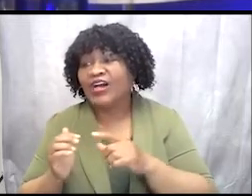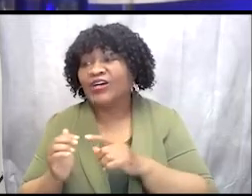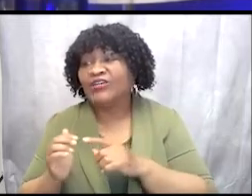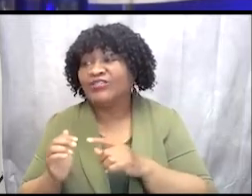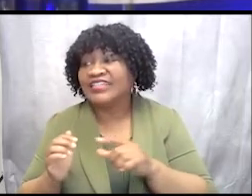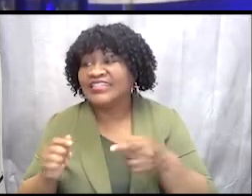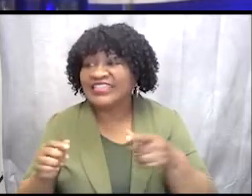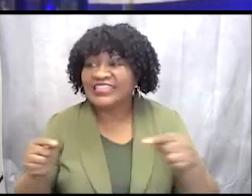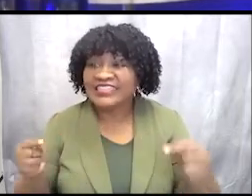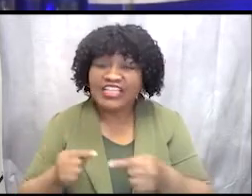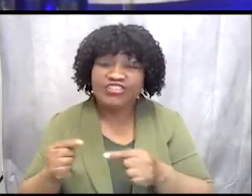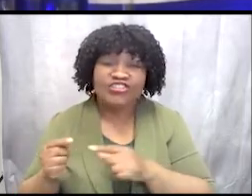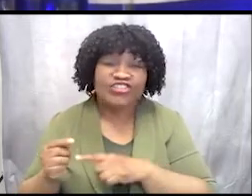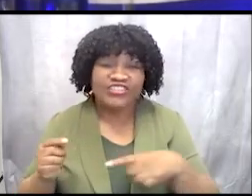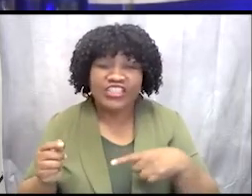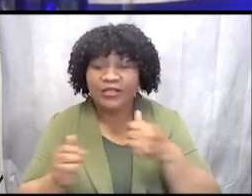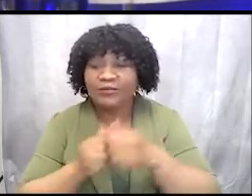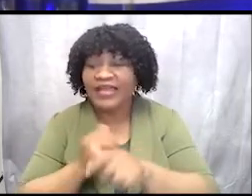but here's what's occurring at the local level.